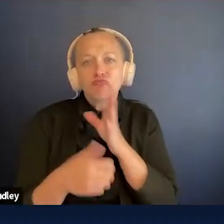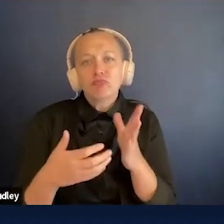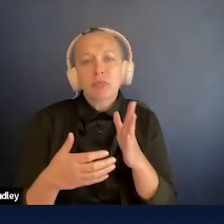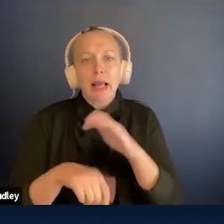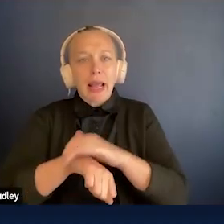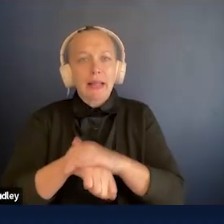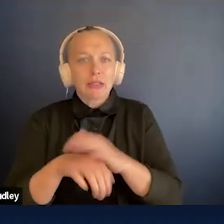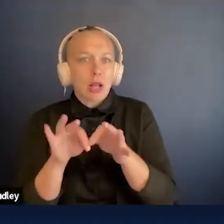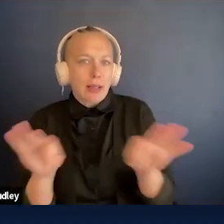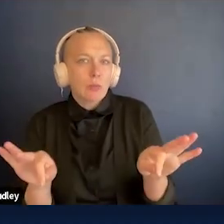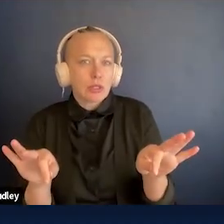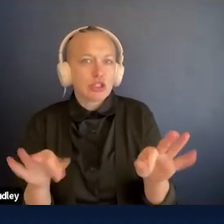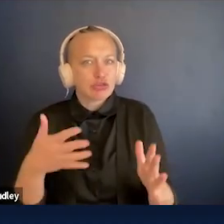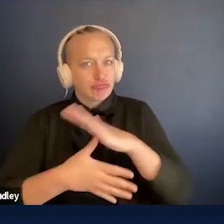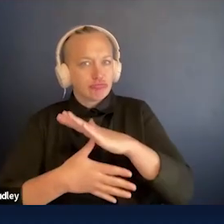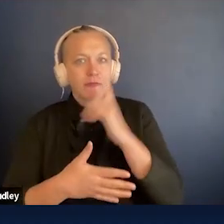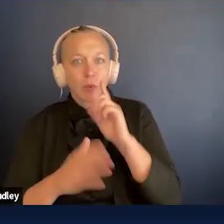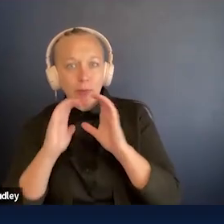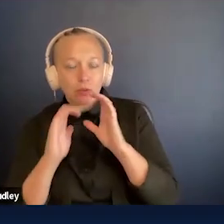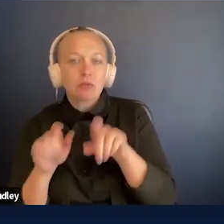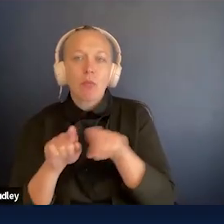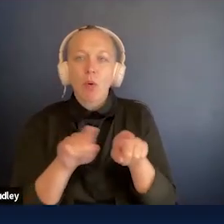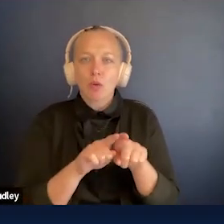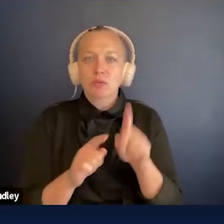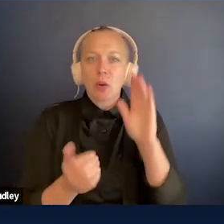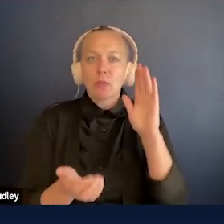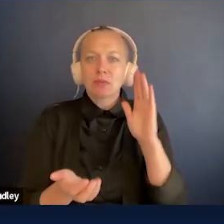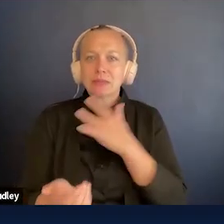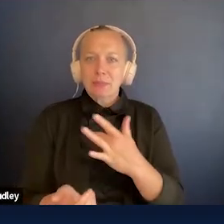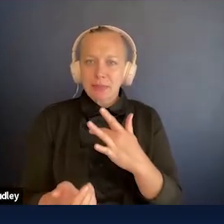And trying to identify more closely with the hearing well.